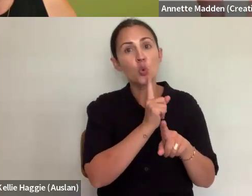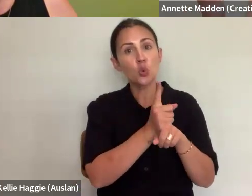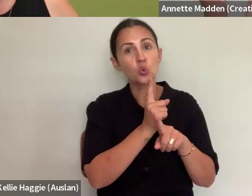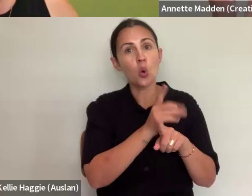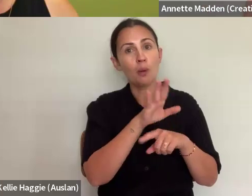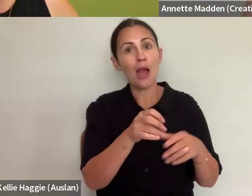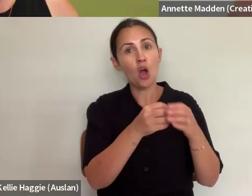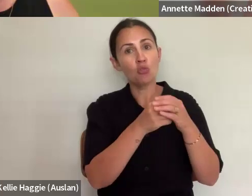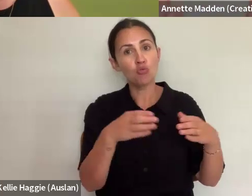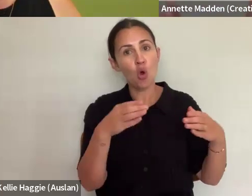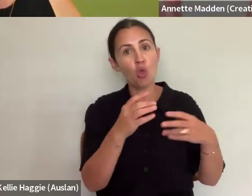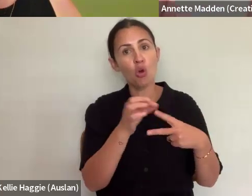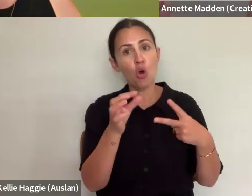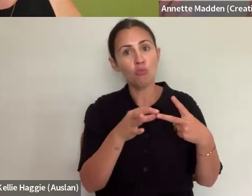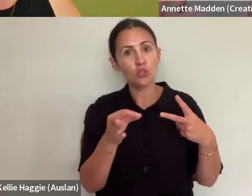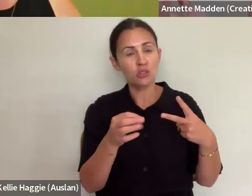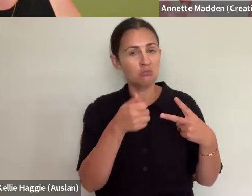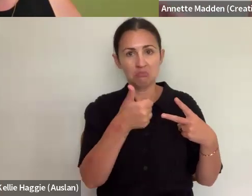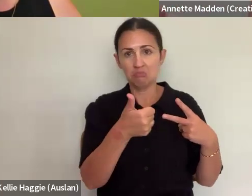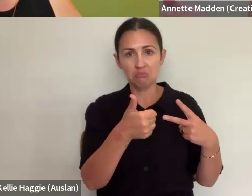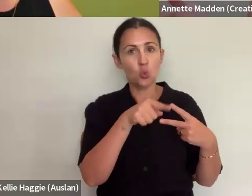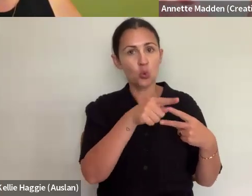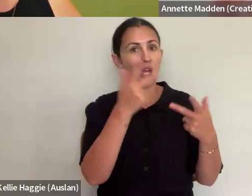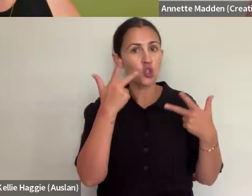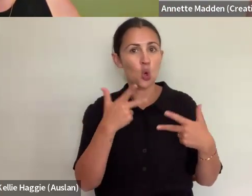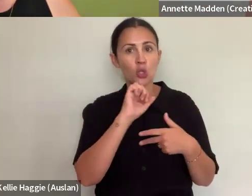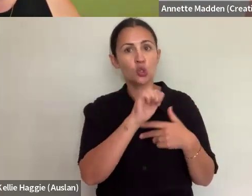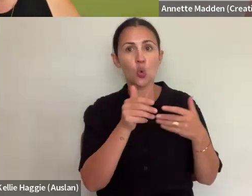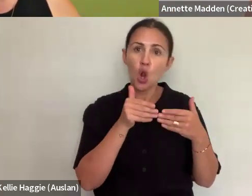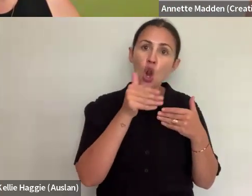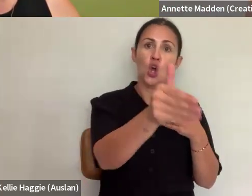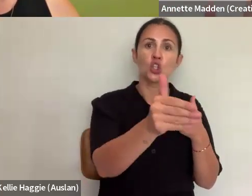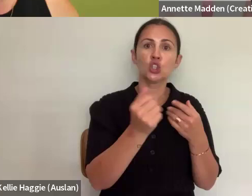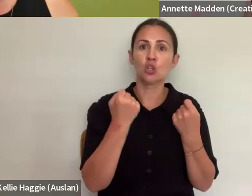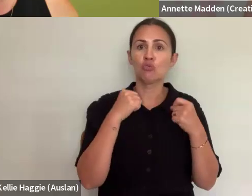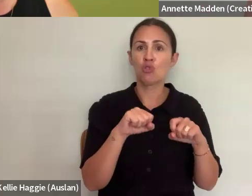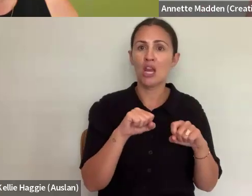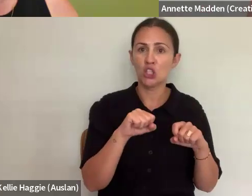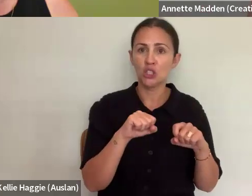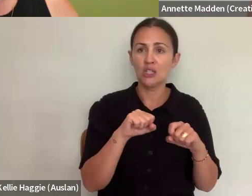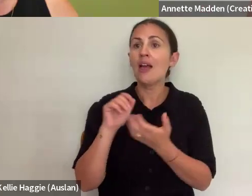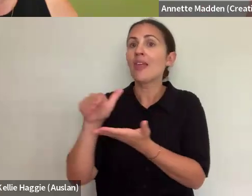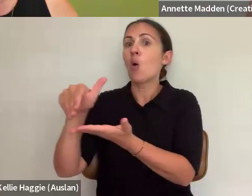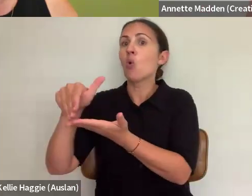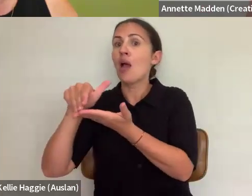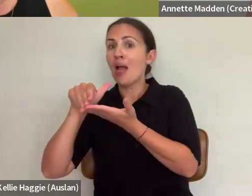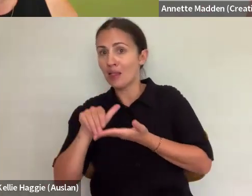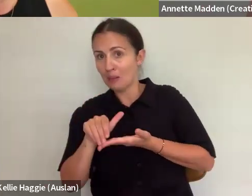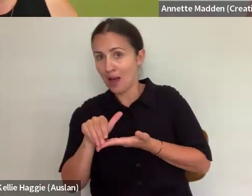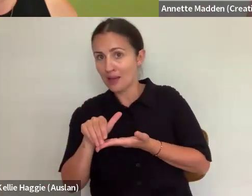two-year period. Yes, those those things and speak to viability and being